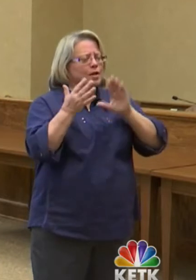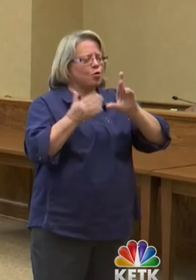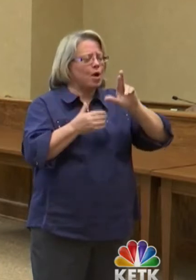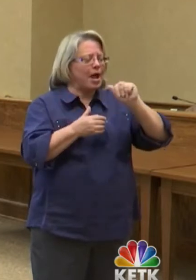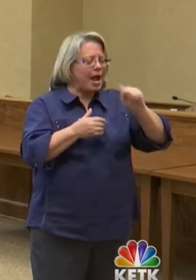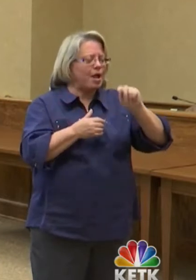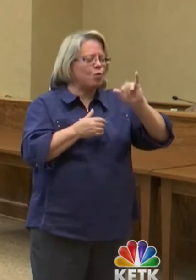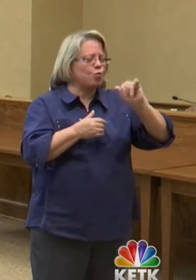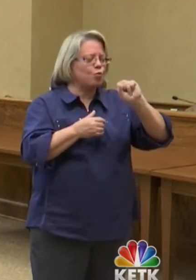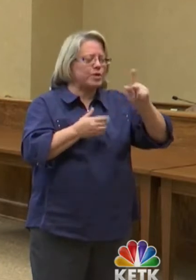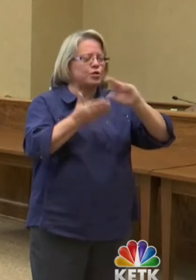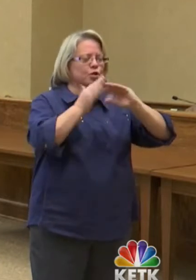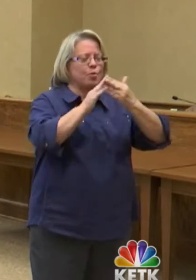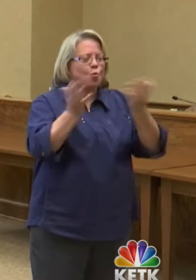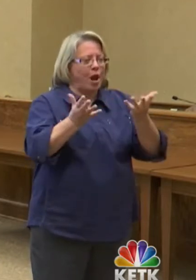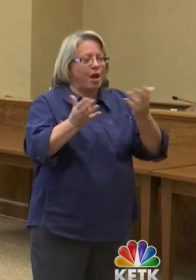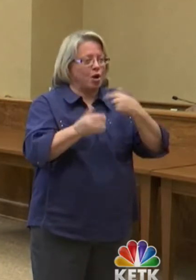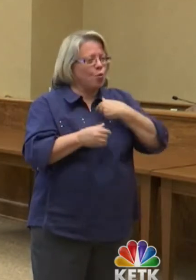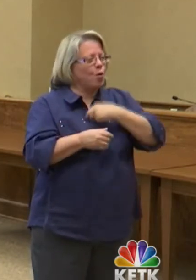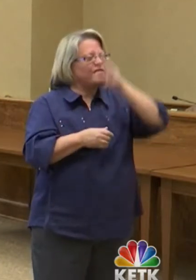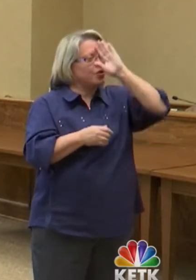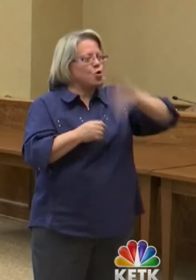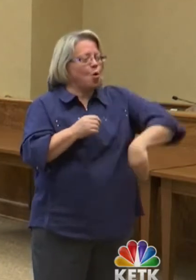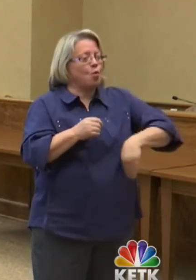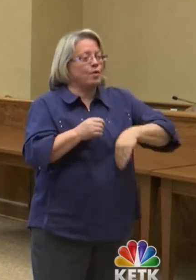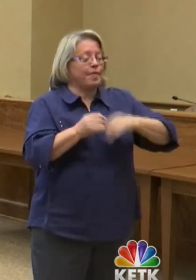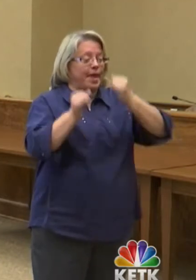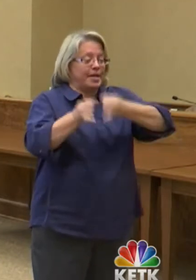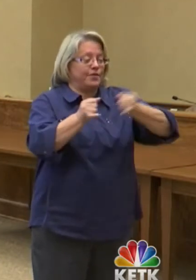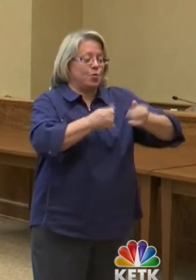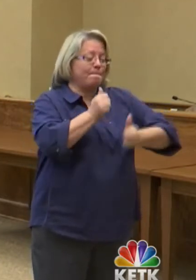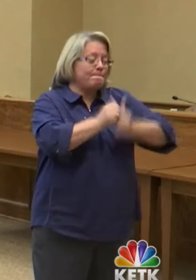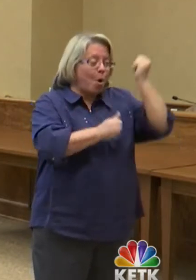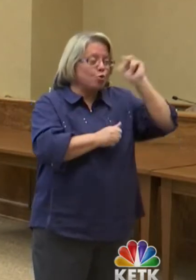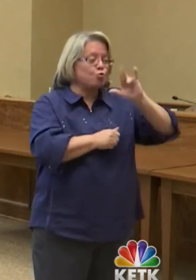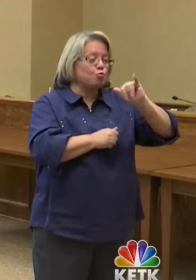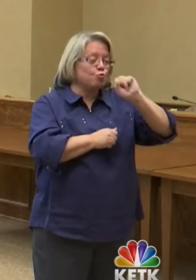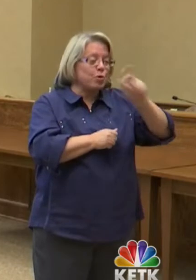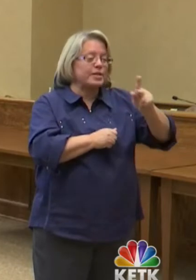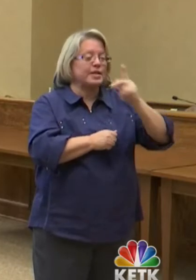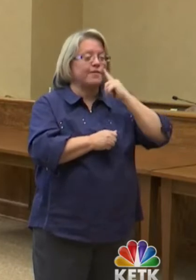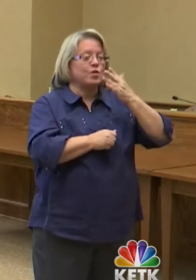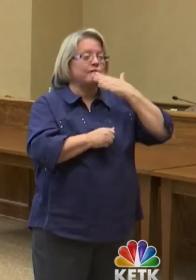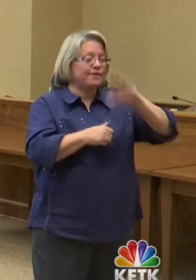PREVENTION MEASURES. I WILL KEEP THOSE MOMENTARILY. RECENTLY QUESTIONS BEEN ASKED